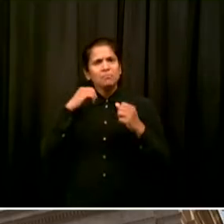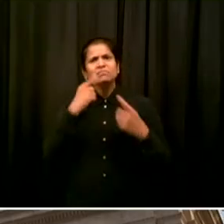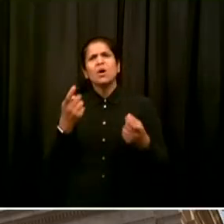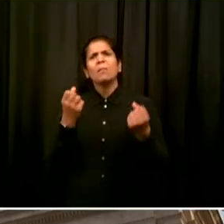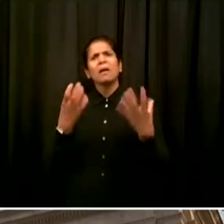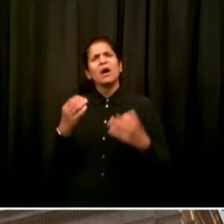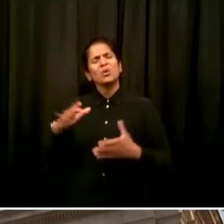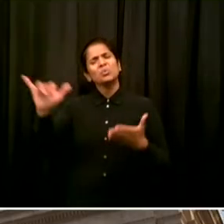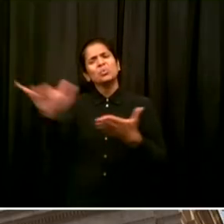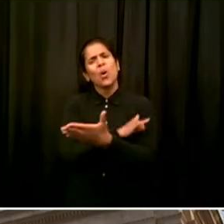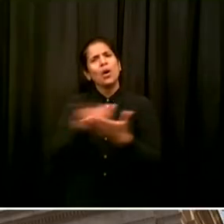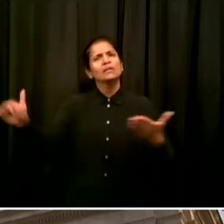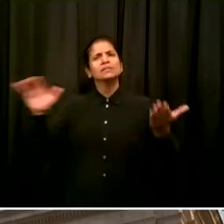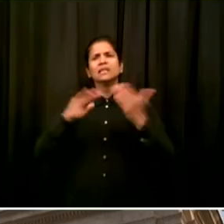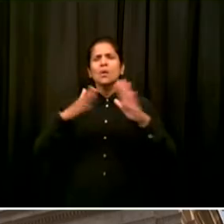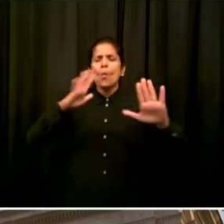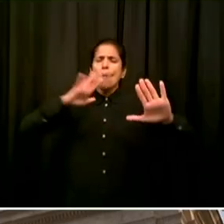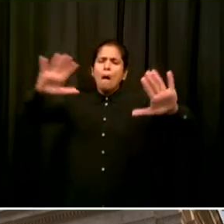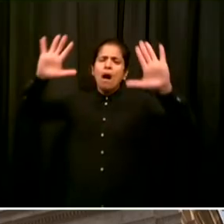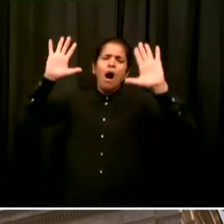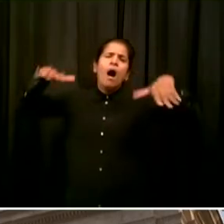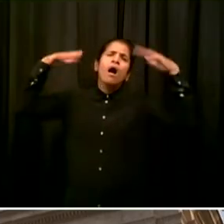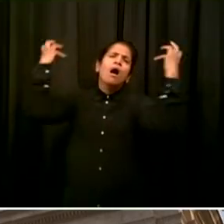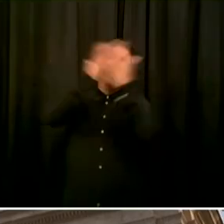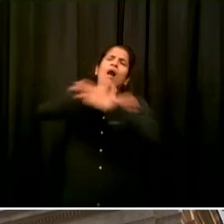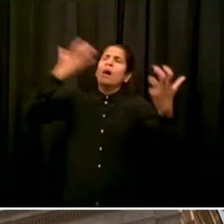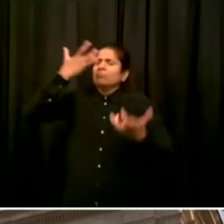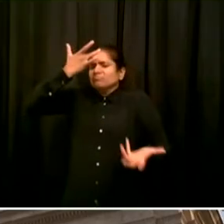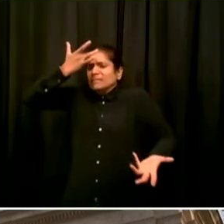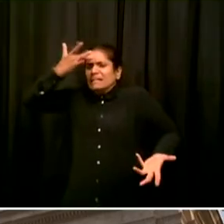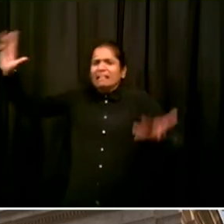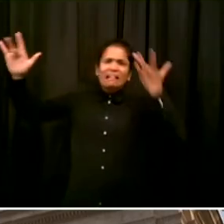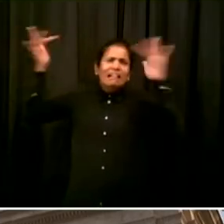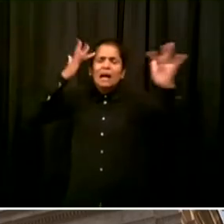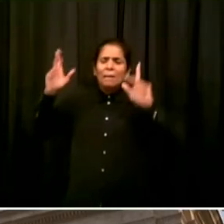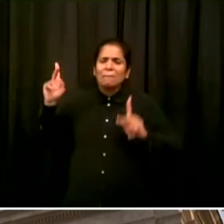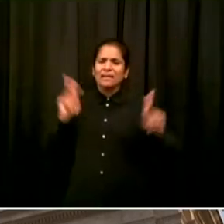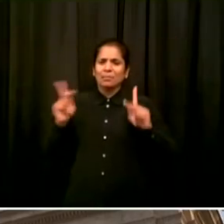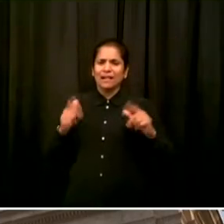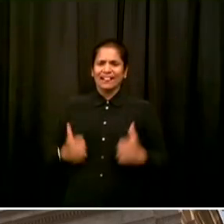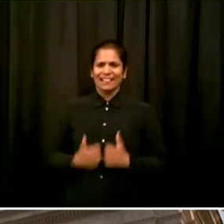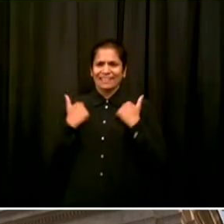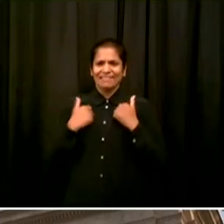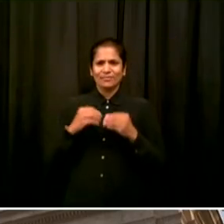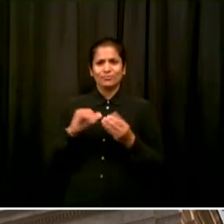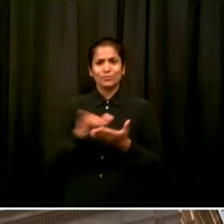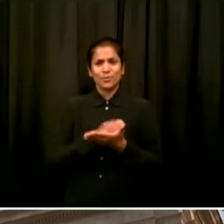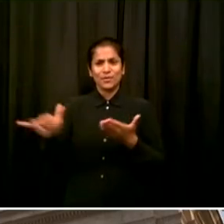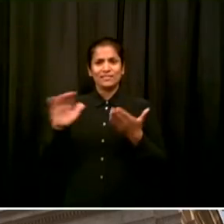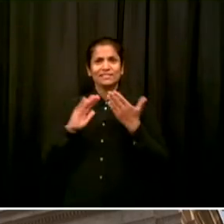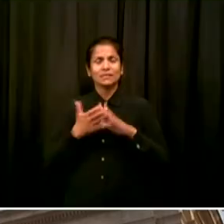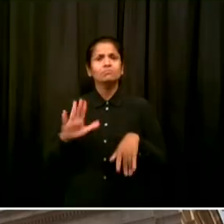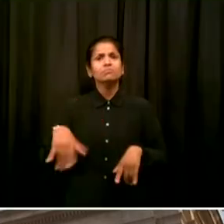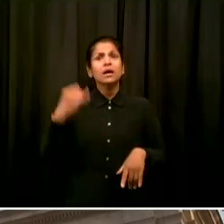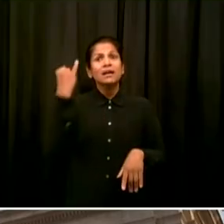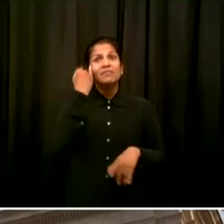BOAUT NEW YORK CITY IS MORE TRUE THAN EVER. EXTRAORDINARY CHALLENGES AND CREATIVITY. IF YOU WANT TO